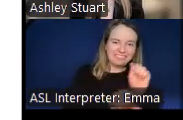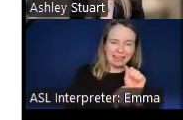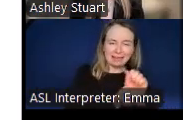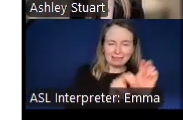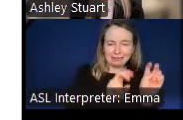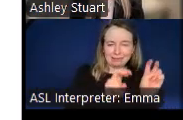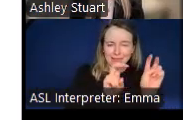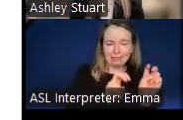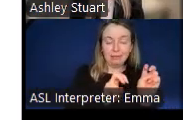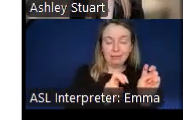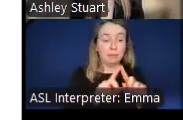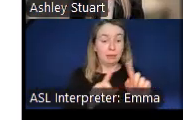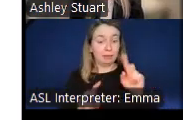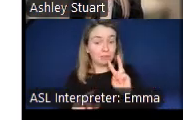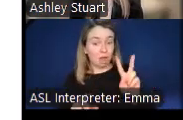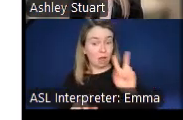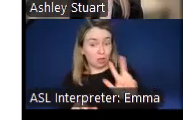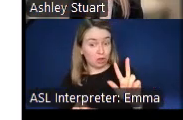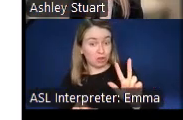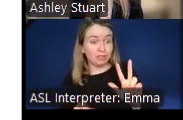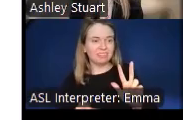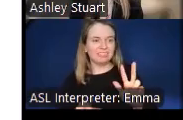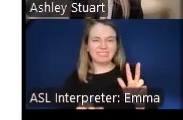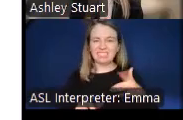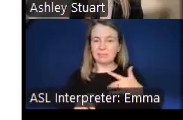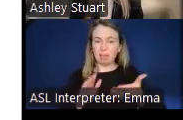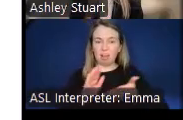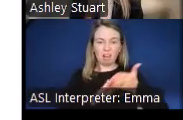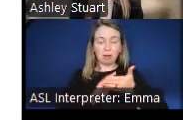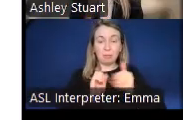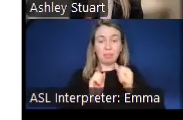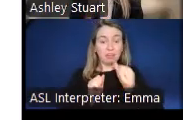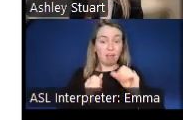toddlers operate with a nonverbal, implicit system for